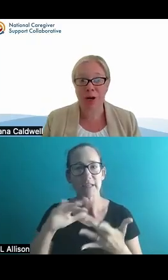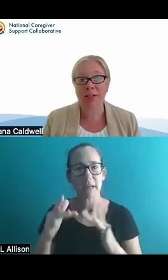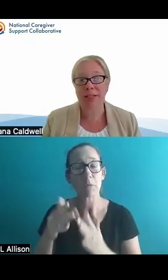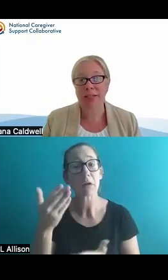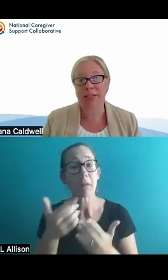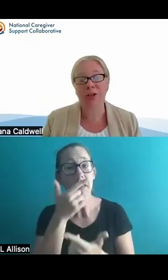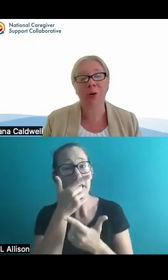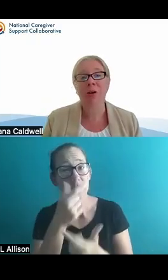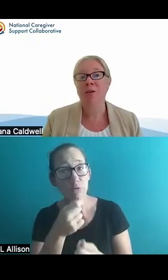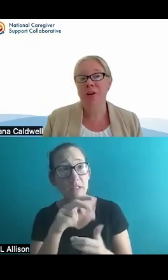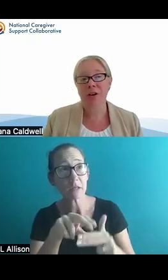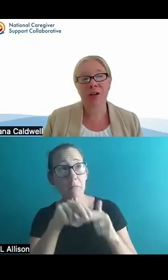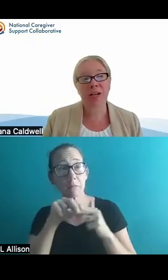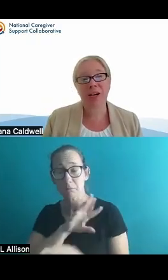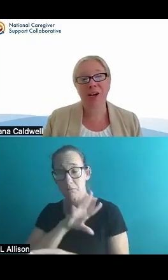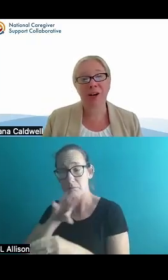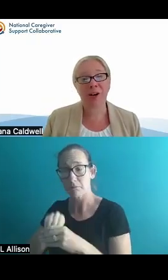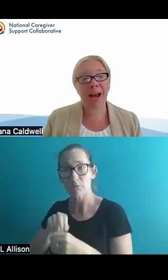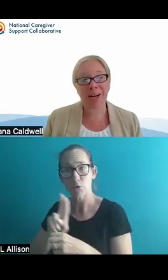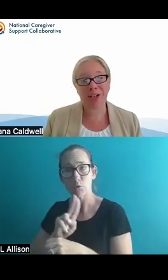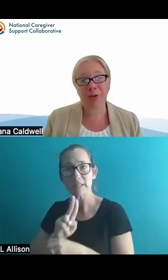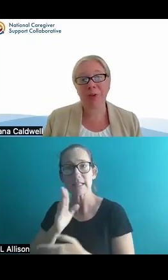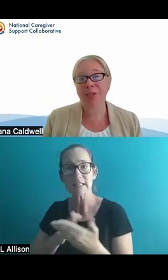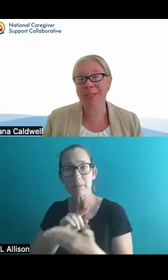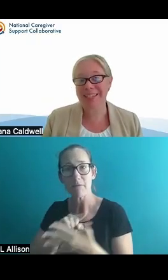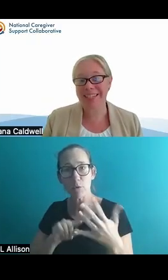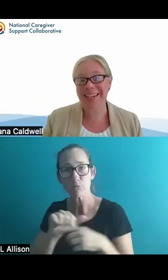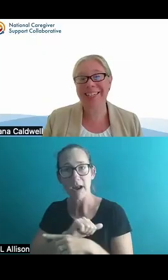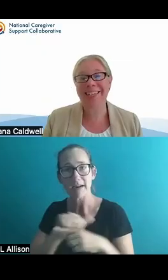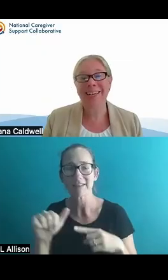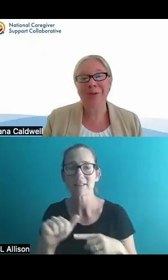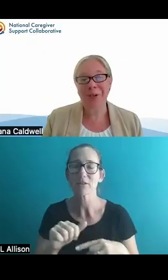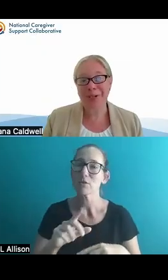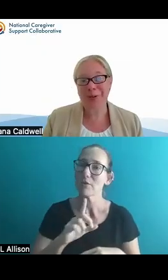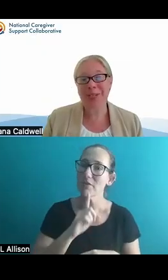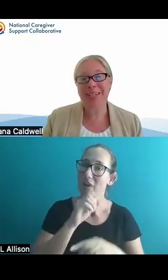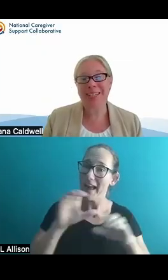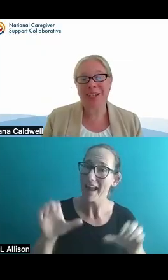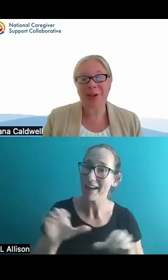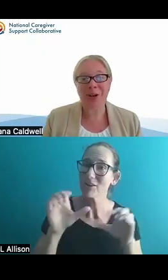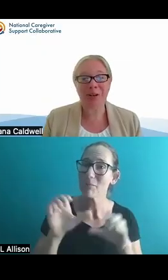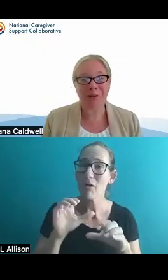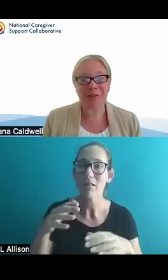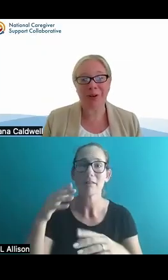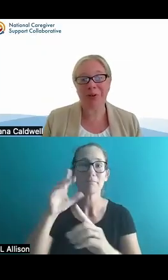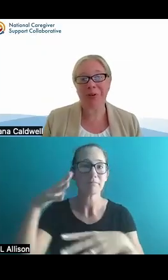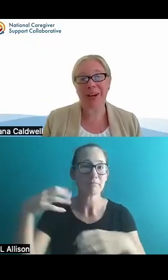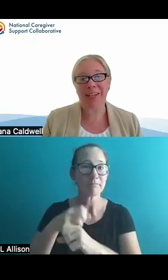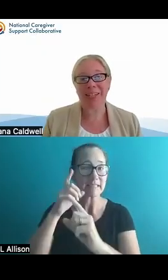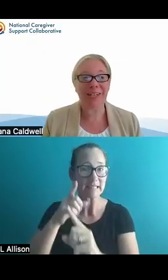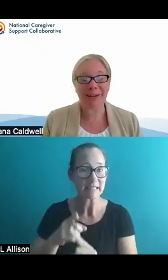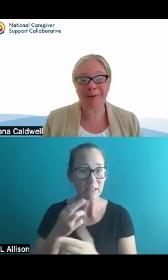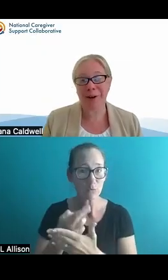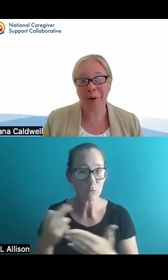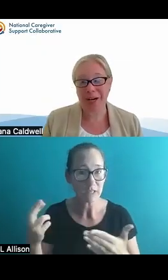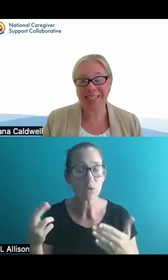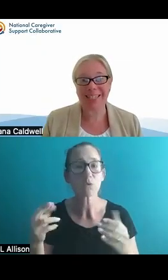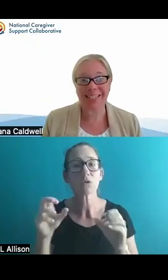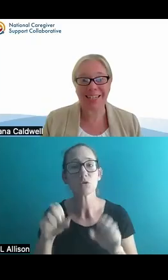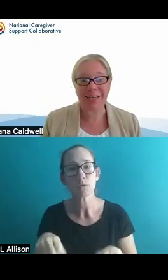practices. So, very actionable succinct resources that you can review to identify practices and